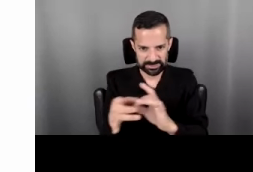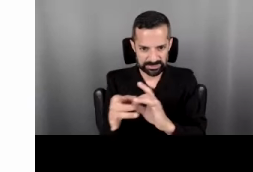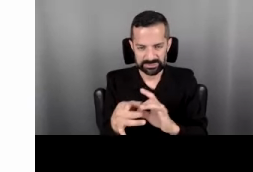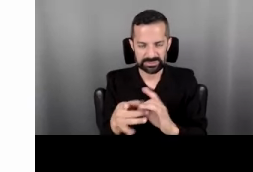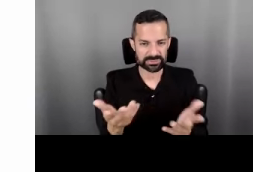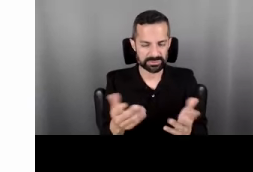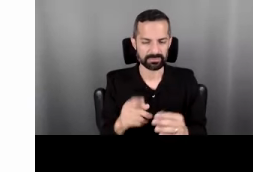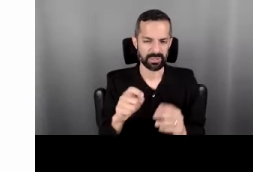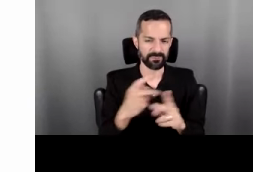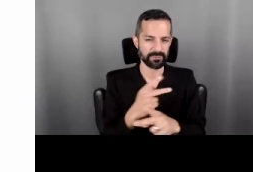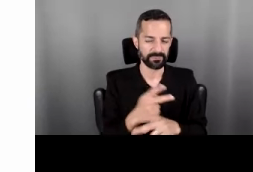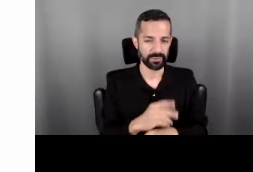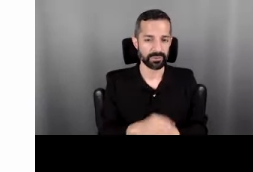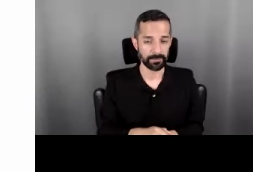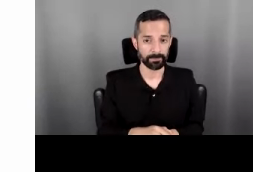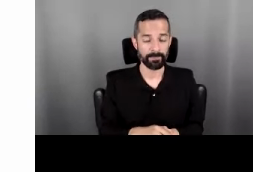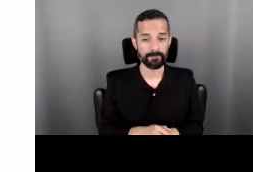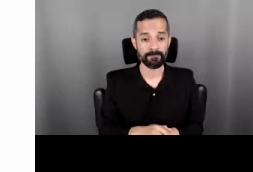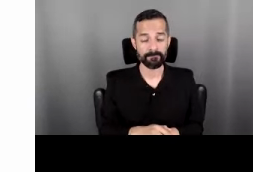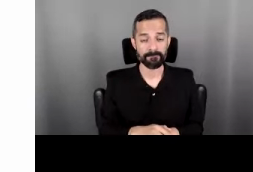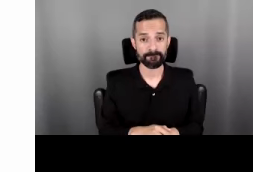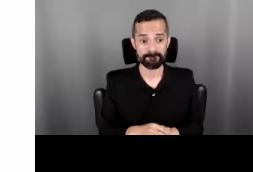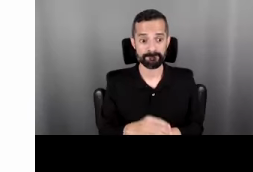These are items similar to the previous form.